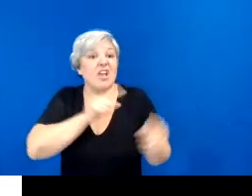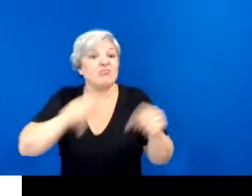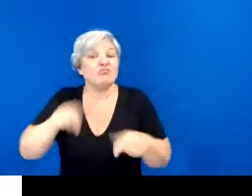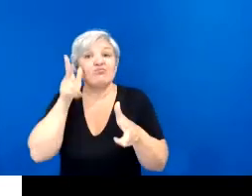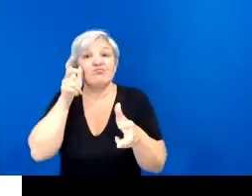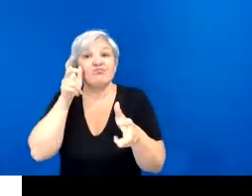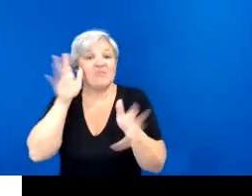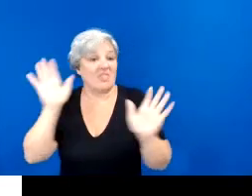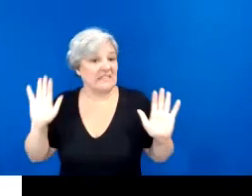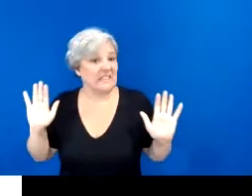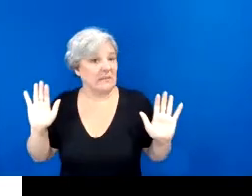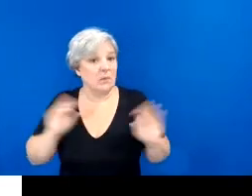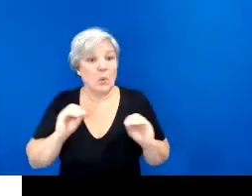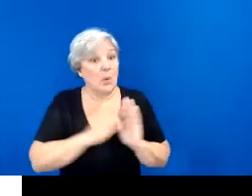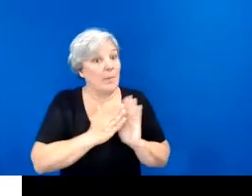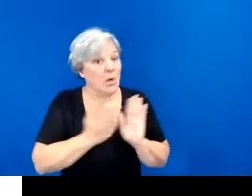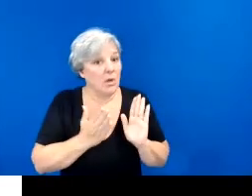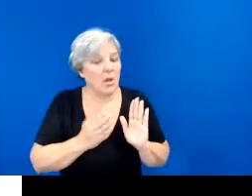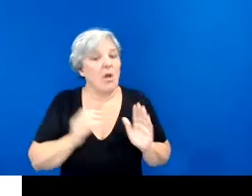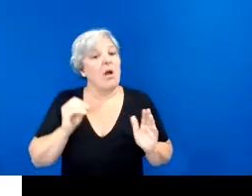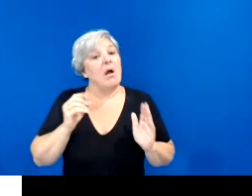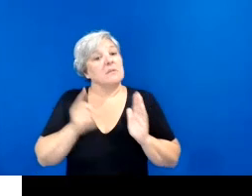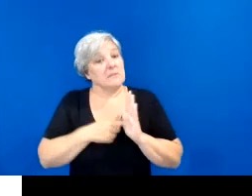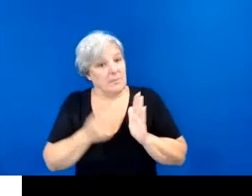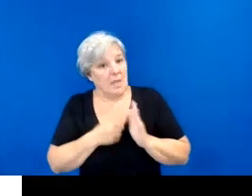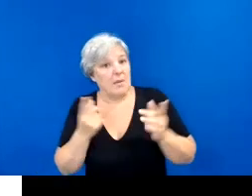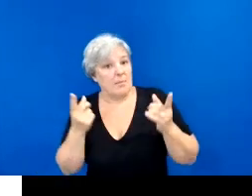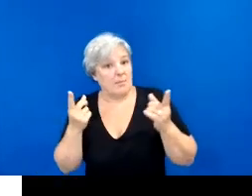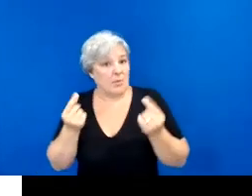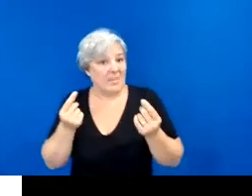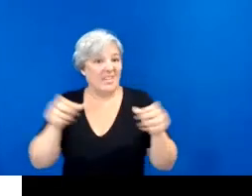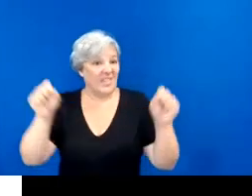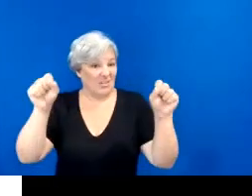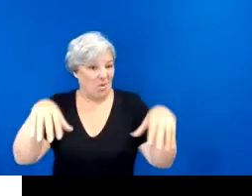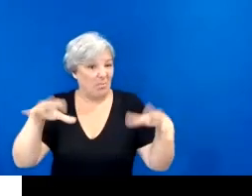Instead, what they may do is just drop the class altogether